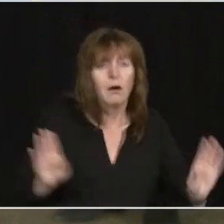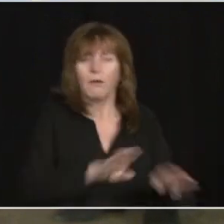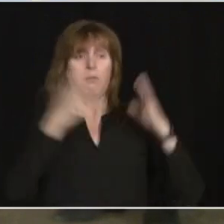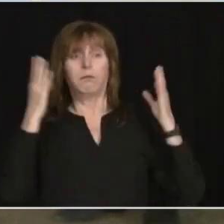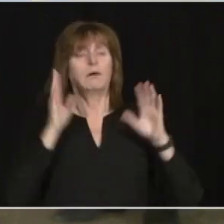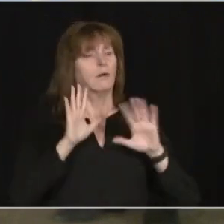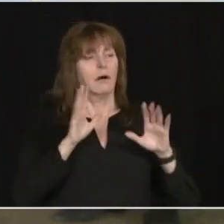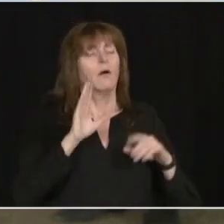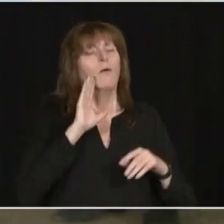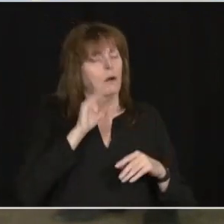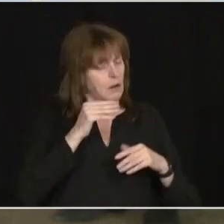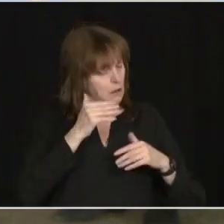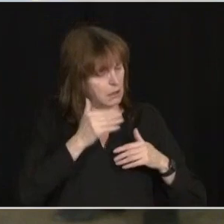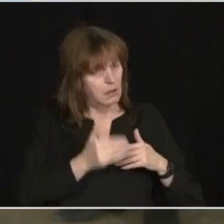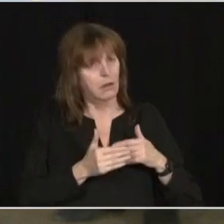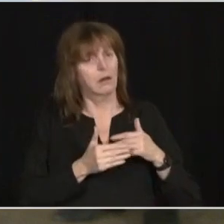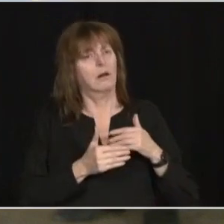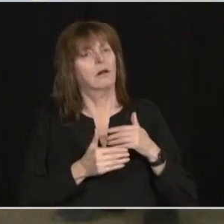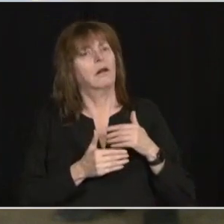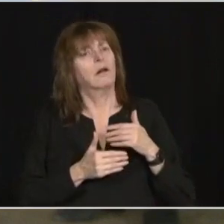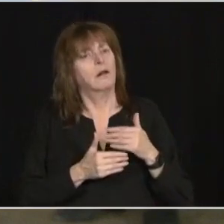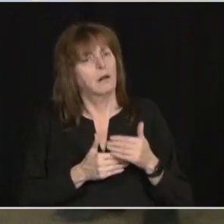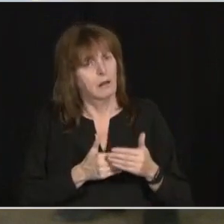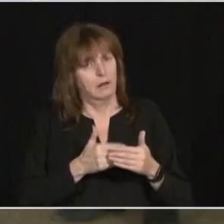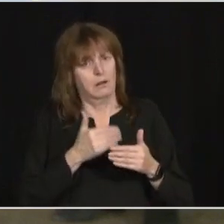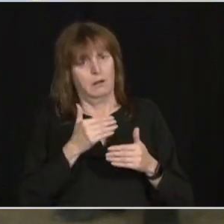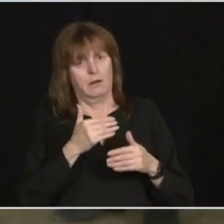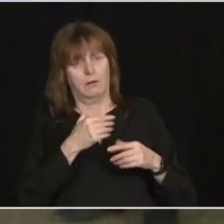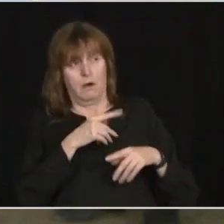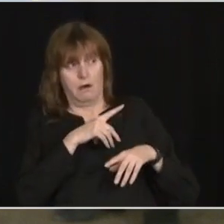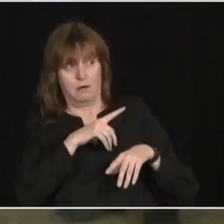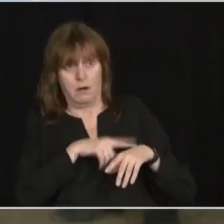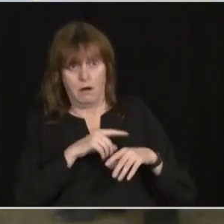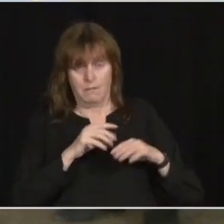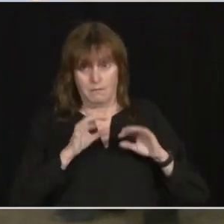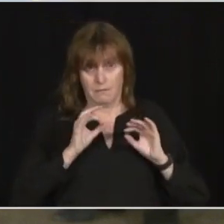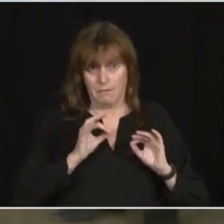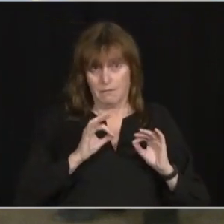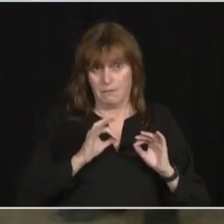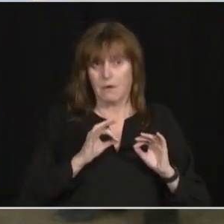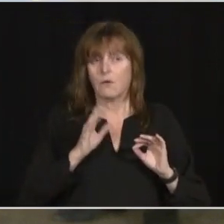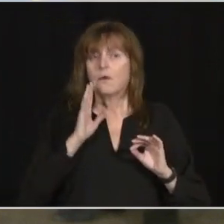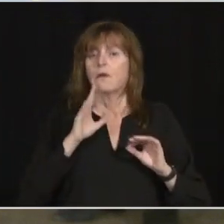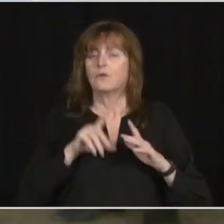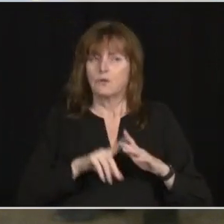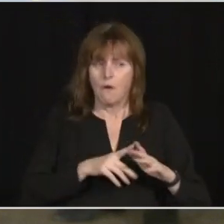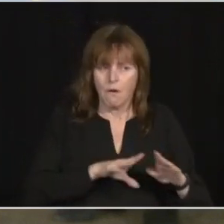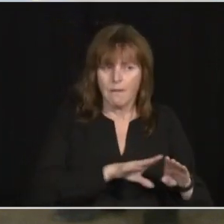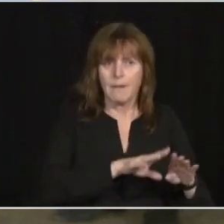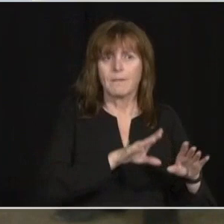I know Alberta, they wanted to move forward very cautiously. We're going to do this in a methodical way, in